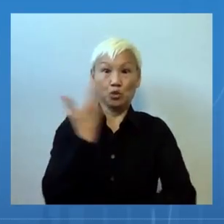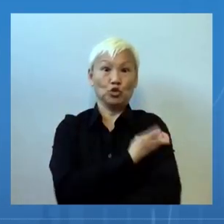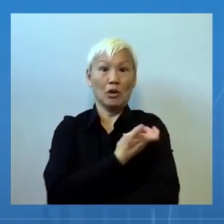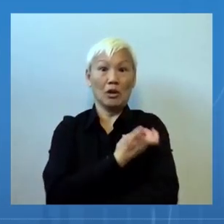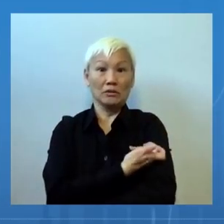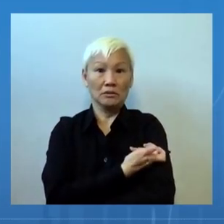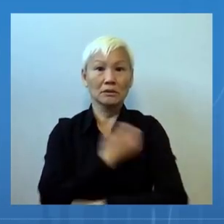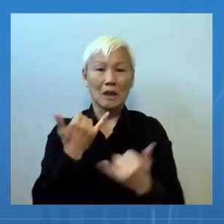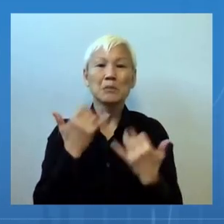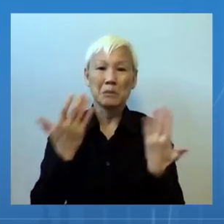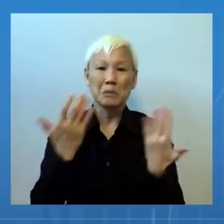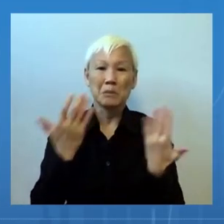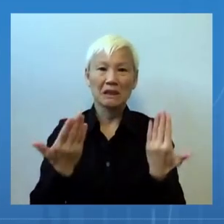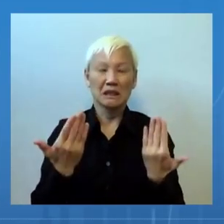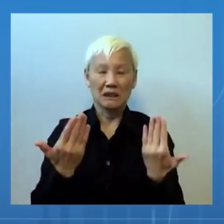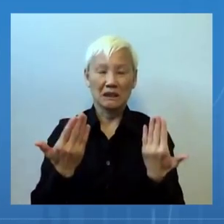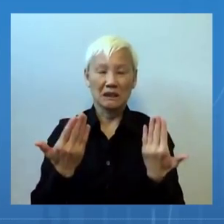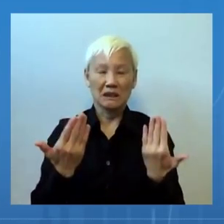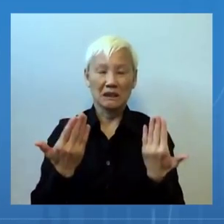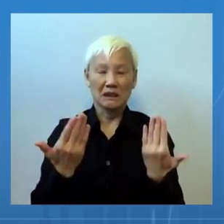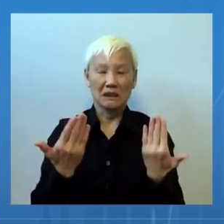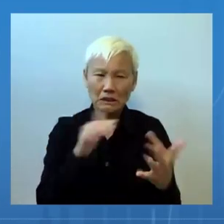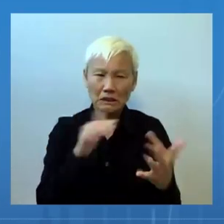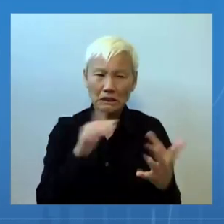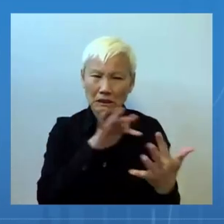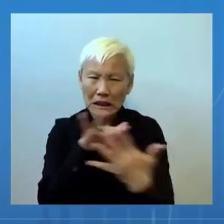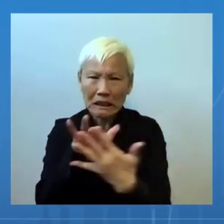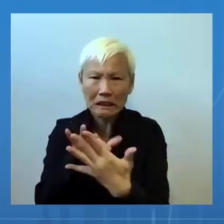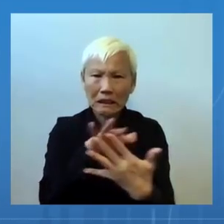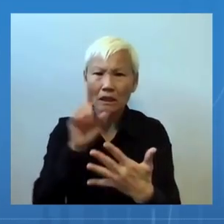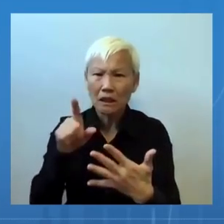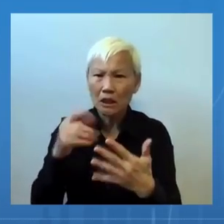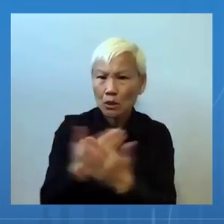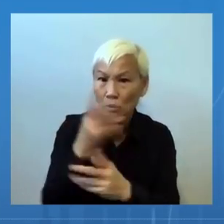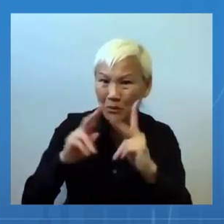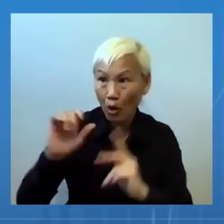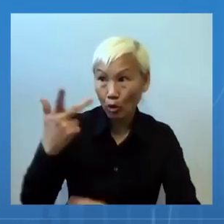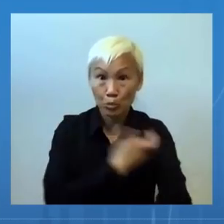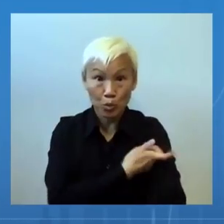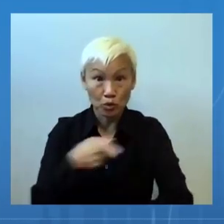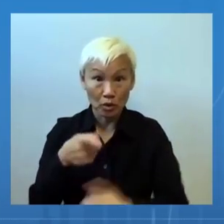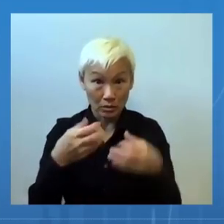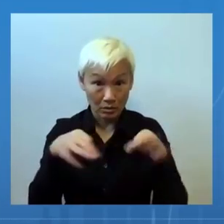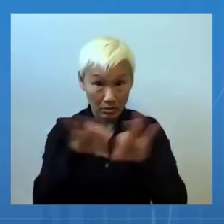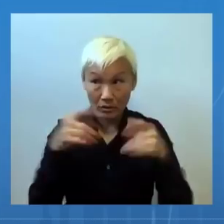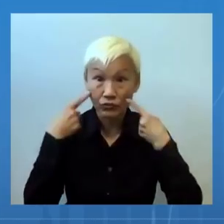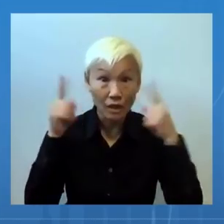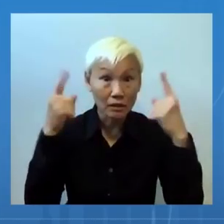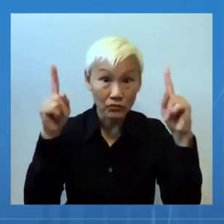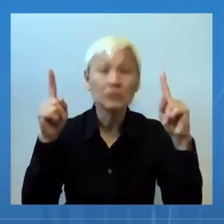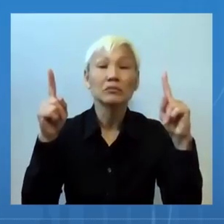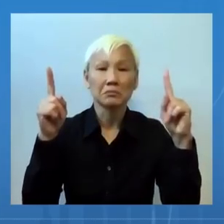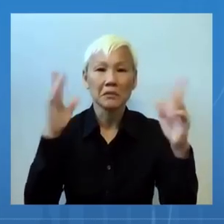which we are doing, who've received boosters to determine the degree of and durability of protection.